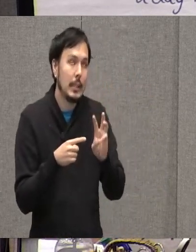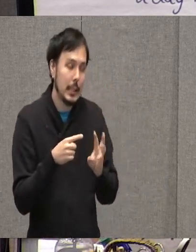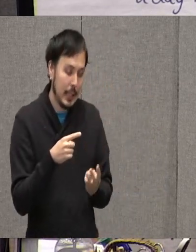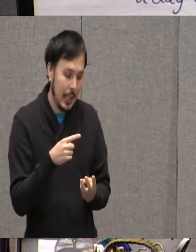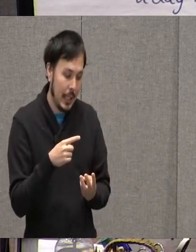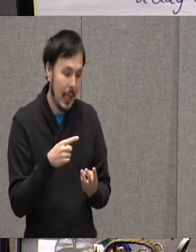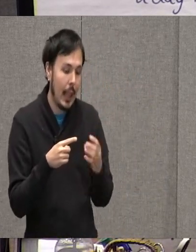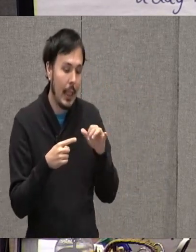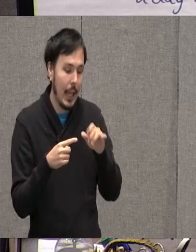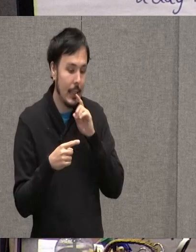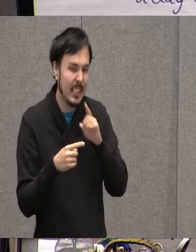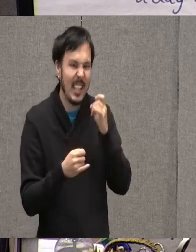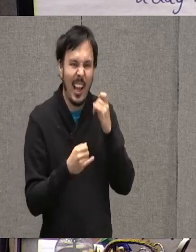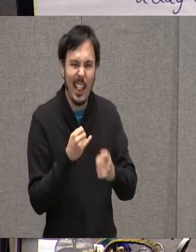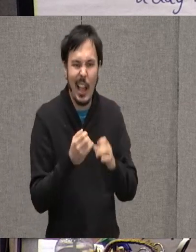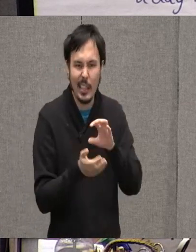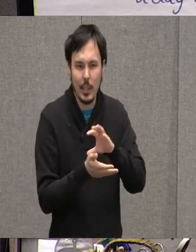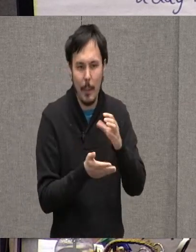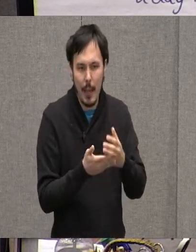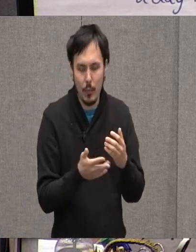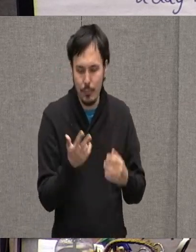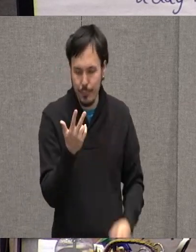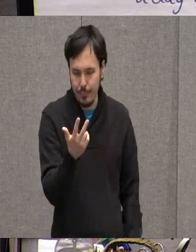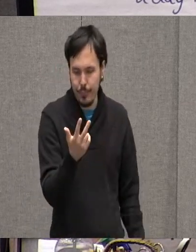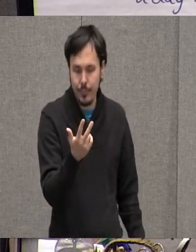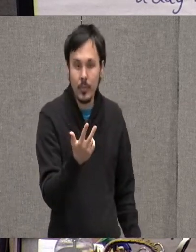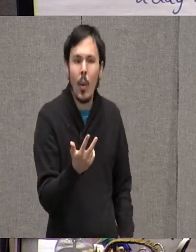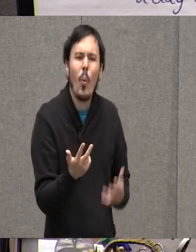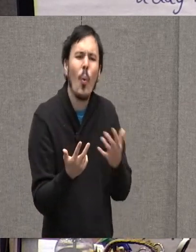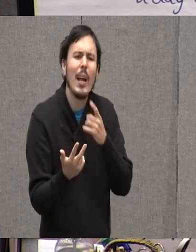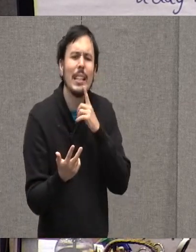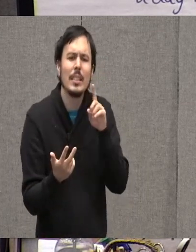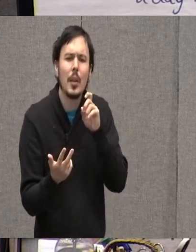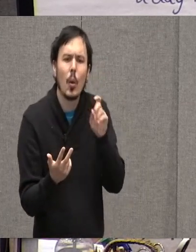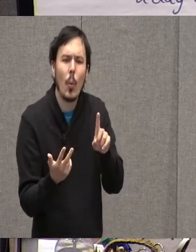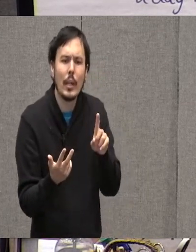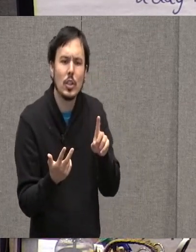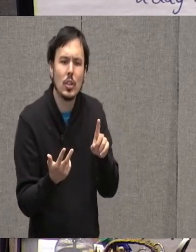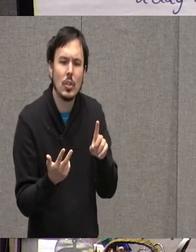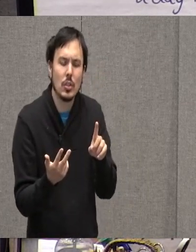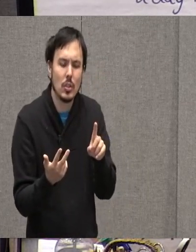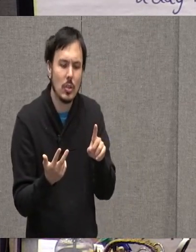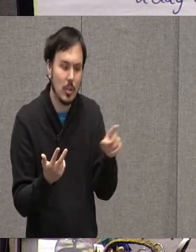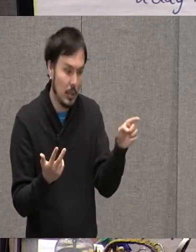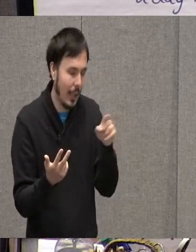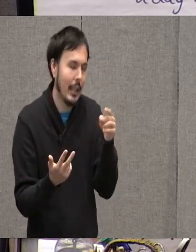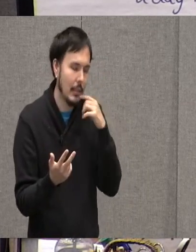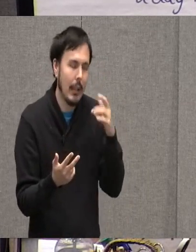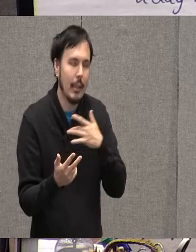So now we need to know what is the question. The question is Cindy's cats often share a carton of cat milk.